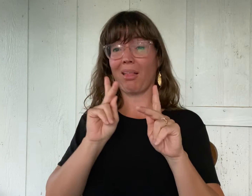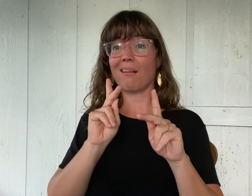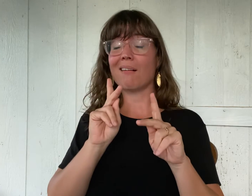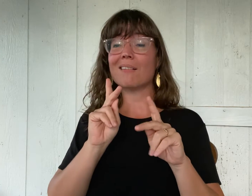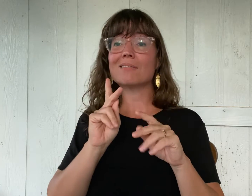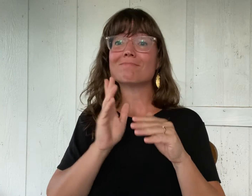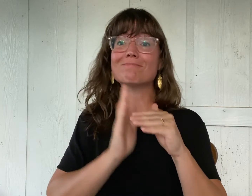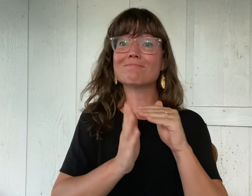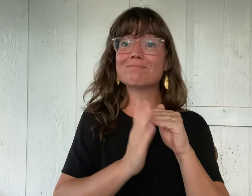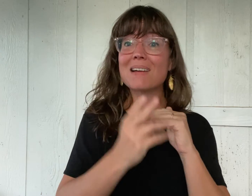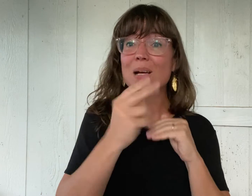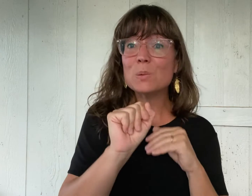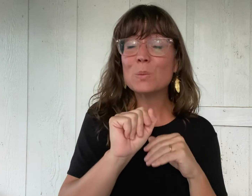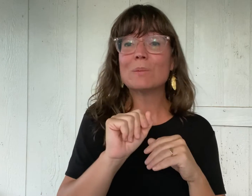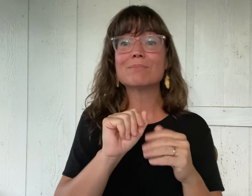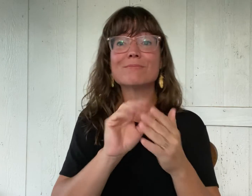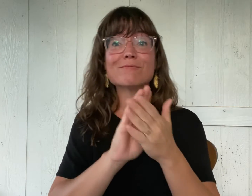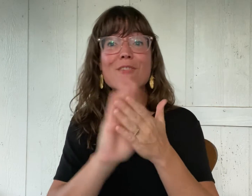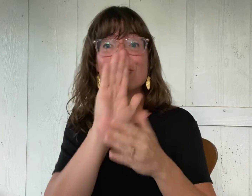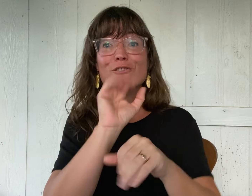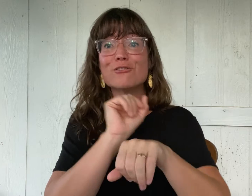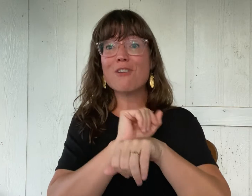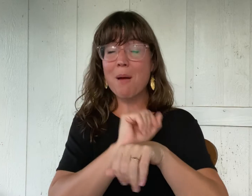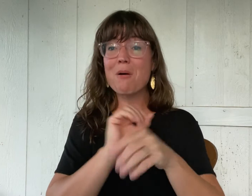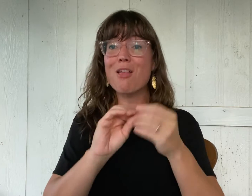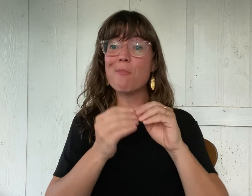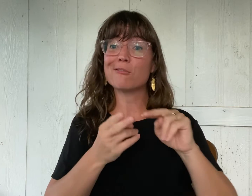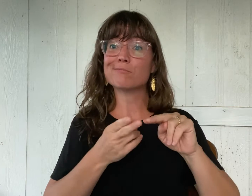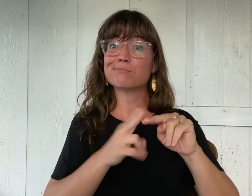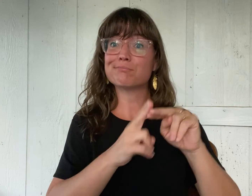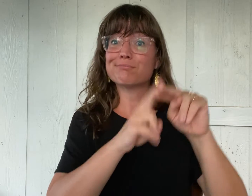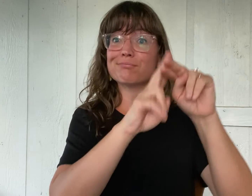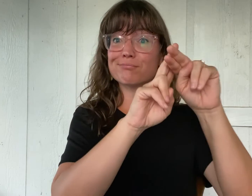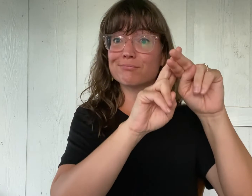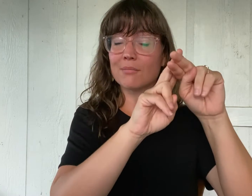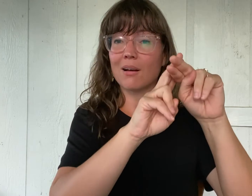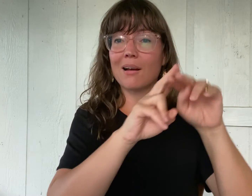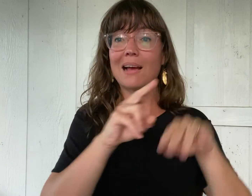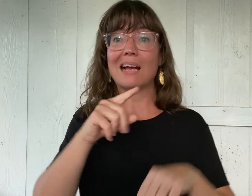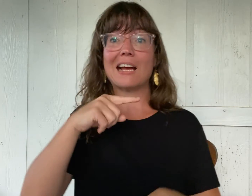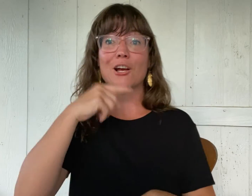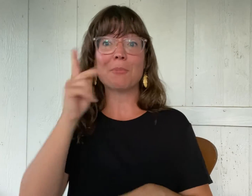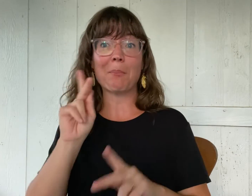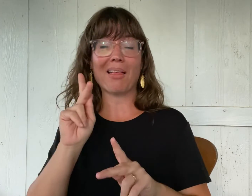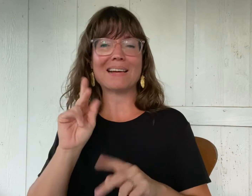As the number of deaf people completing high school and college and getting jobs increase,